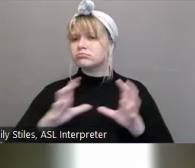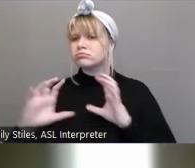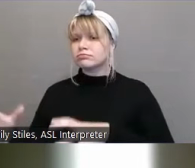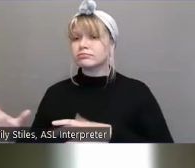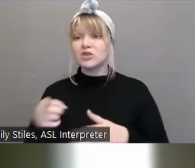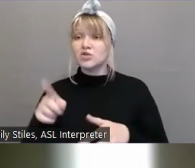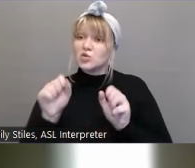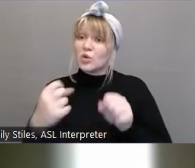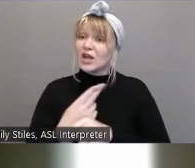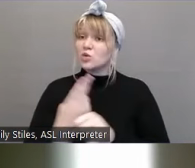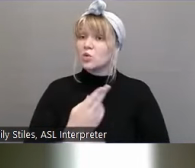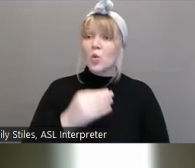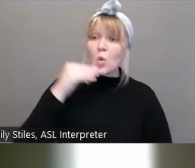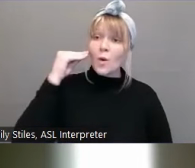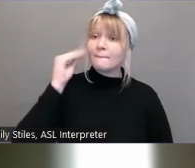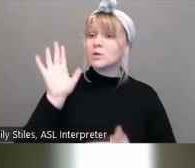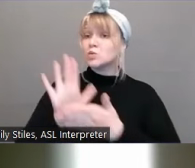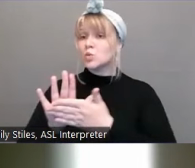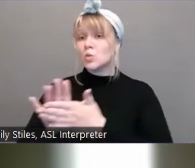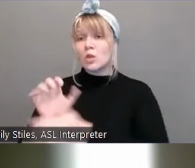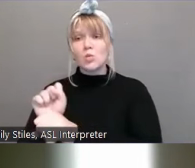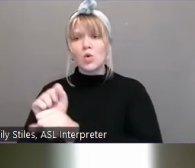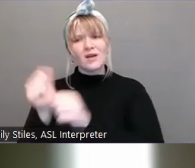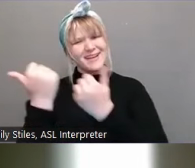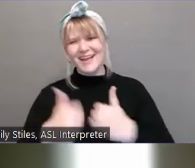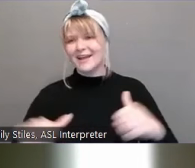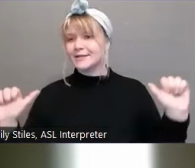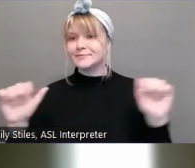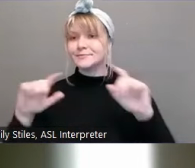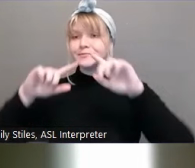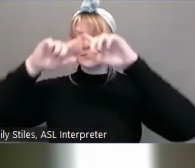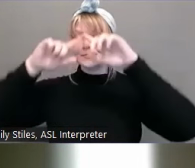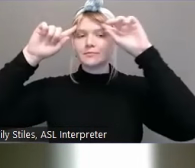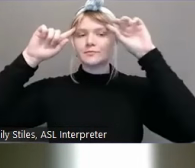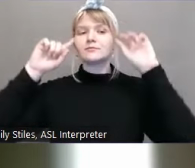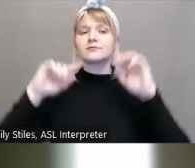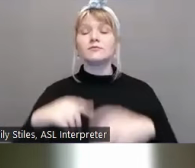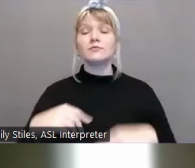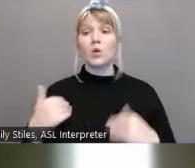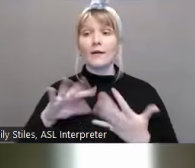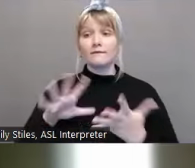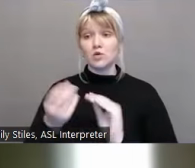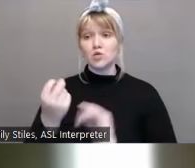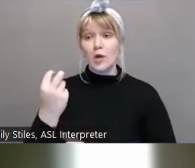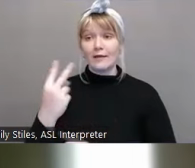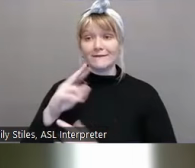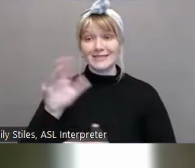Of the 12 TRAID centers, we have a great variety.